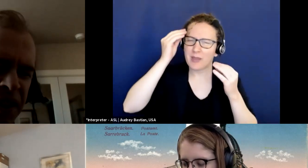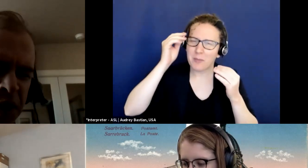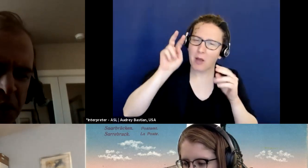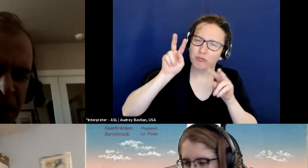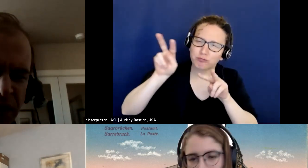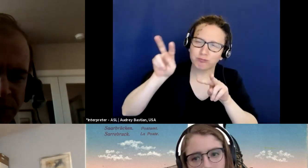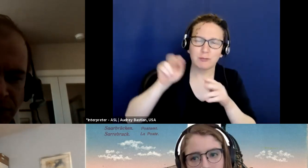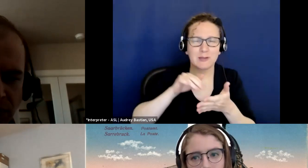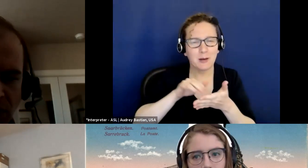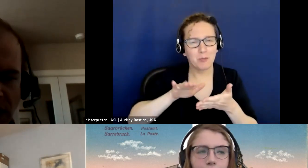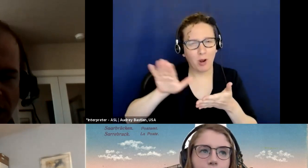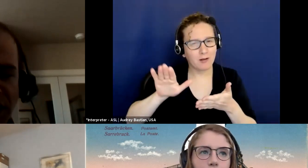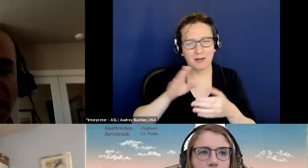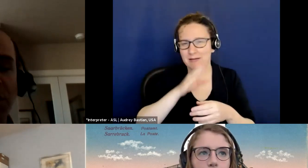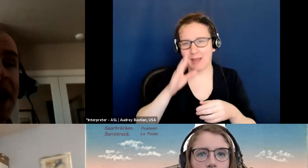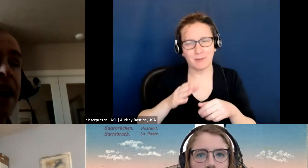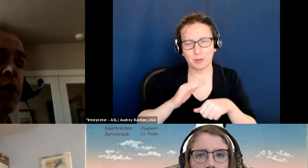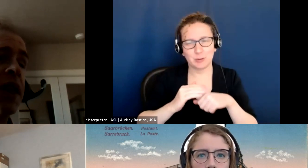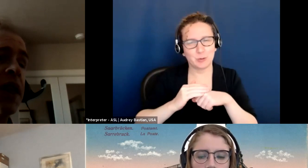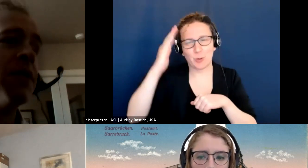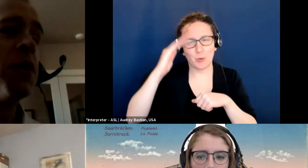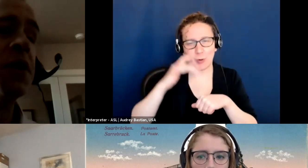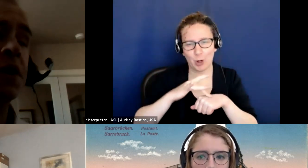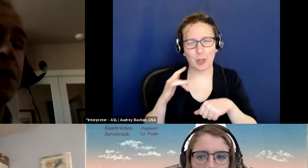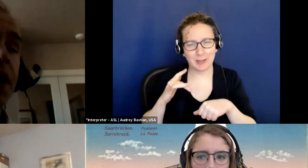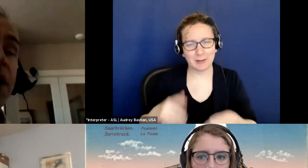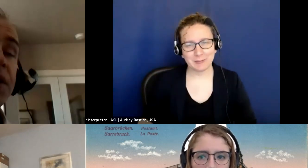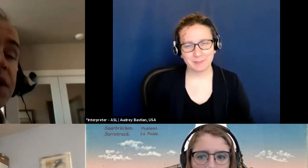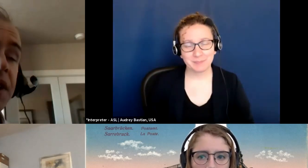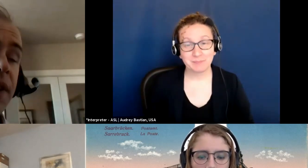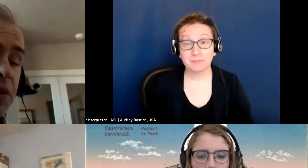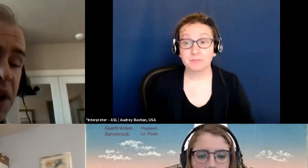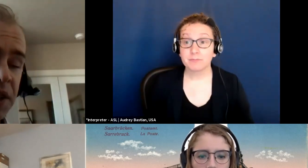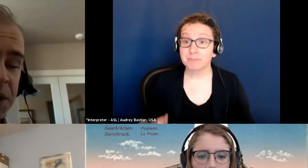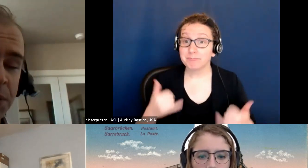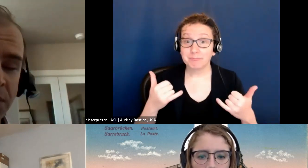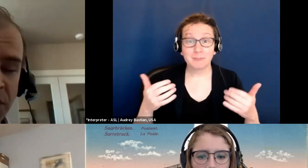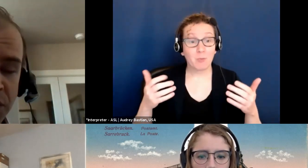So with that, without any further ado, I want to just invite our panelist to, just